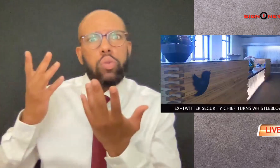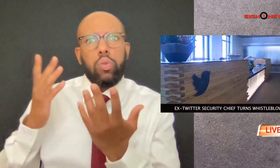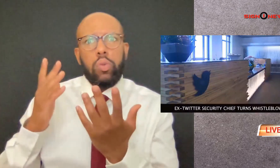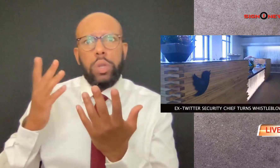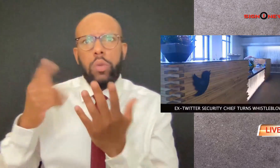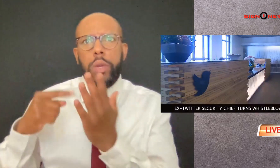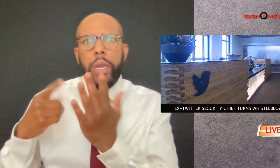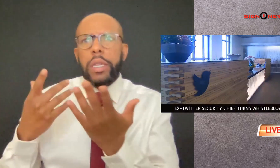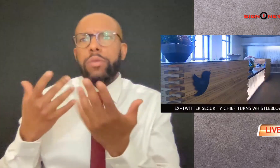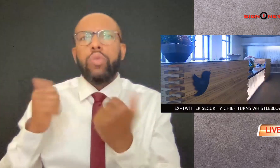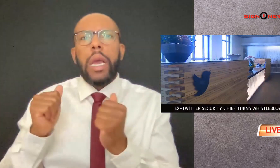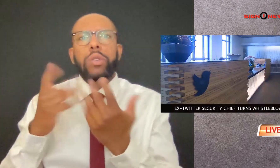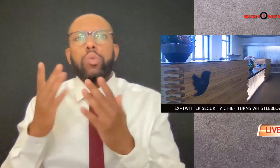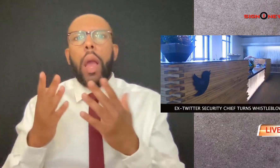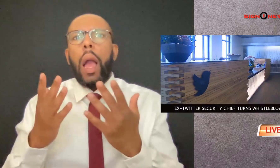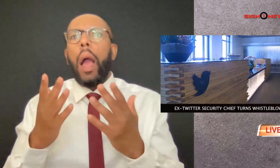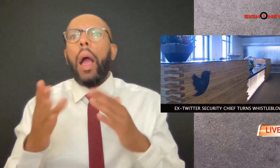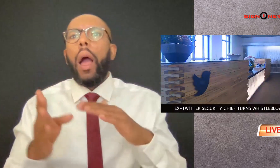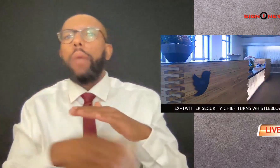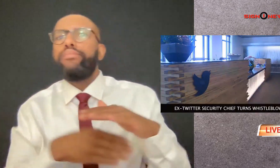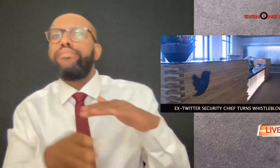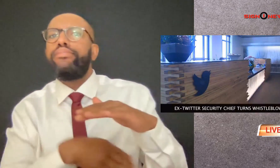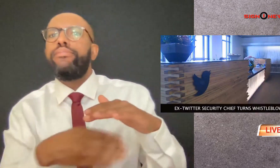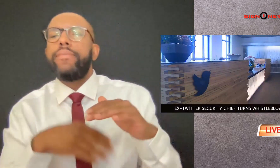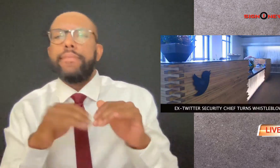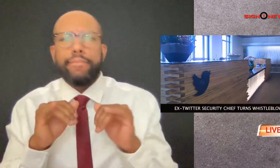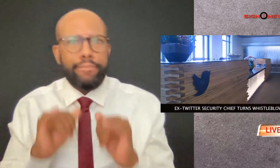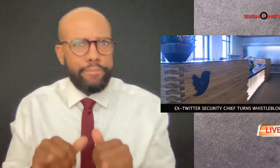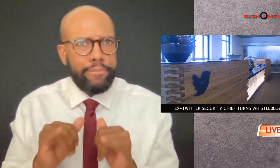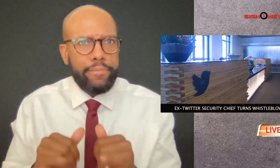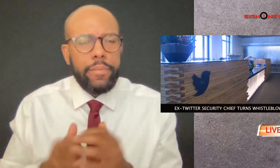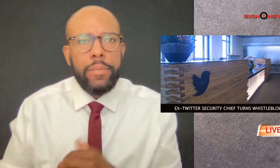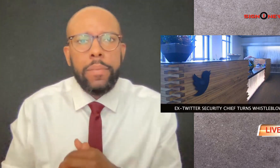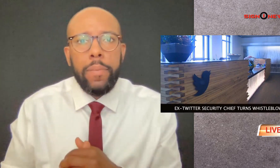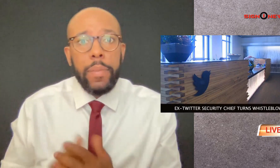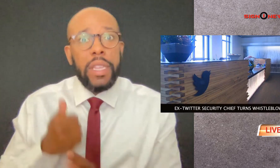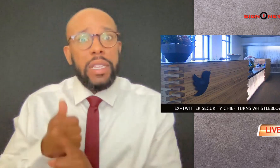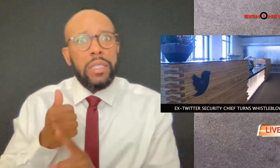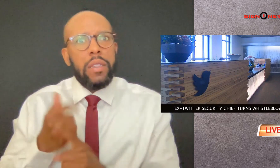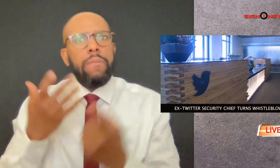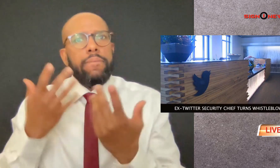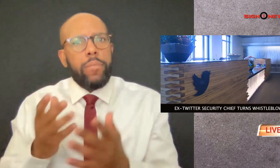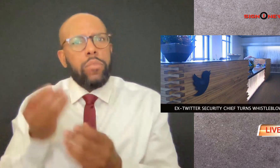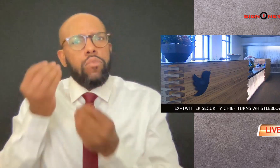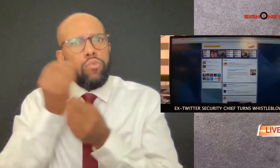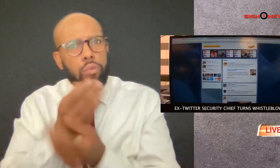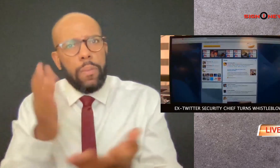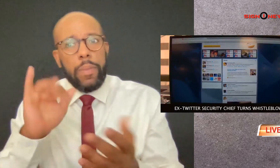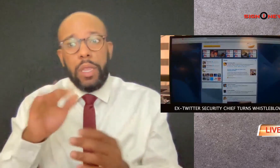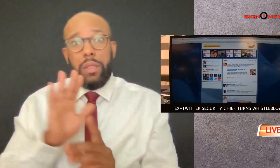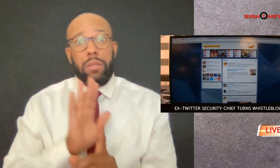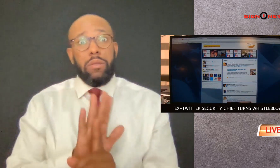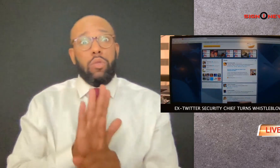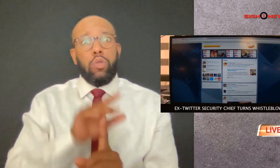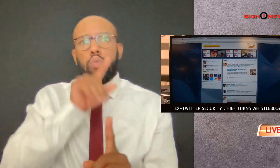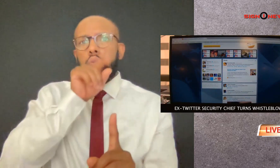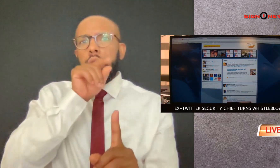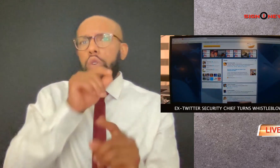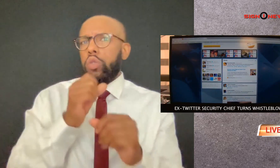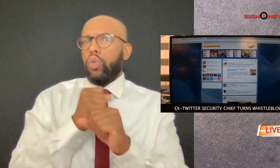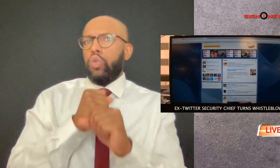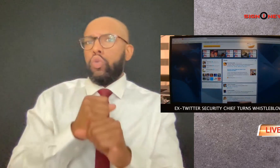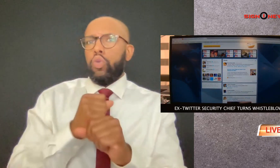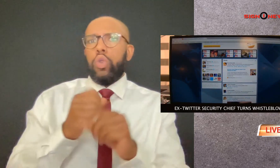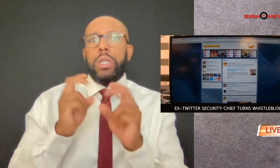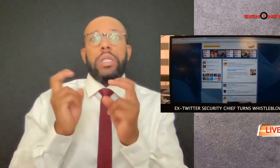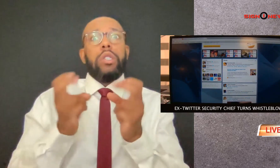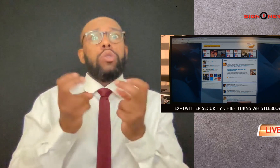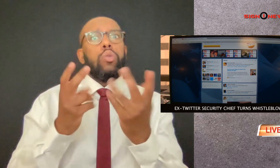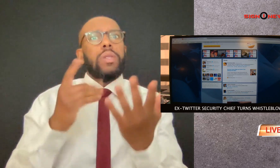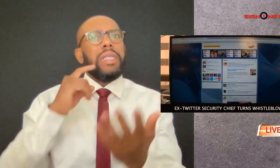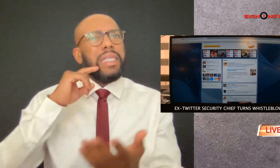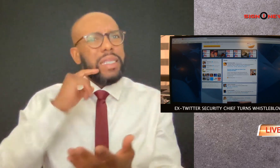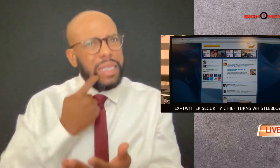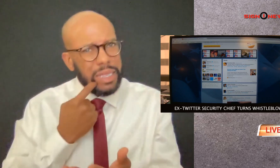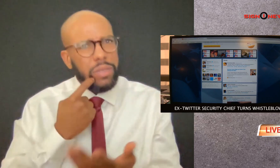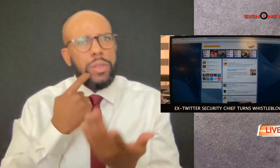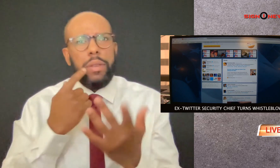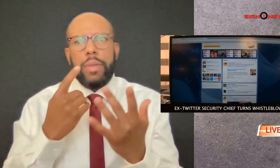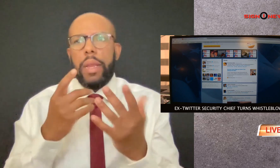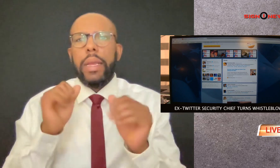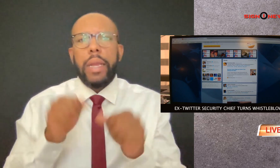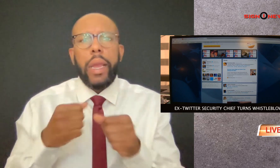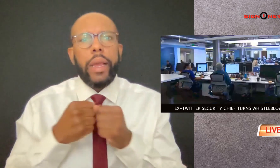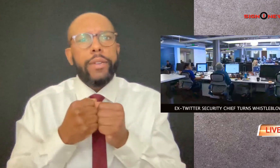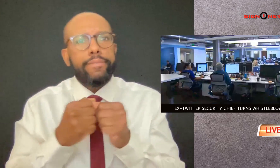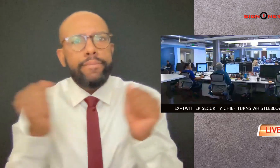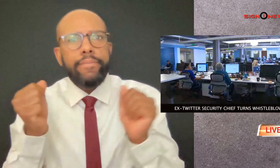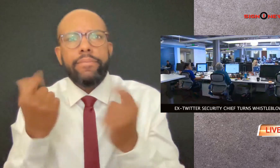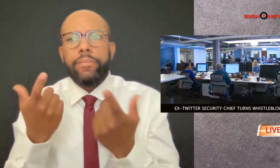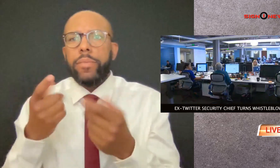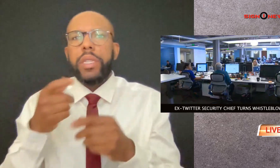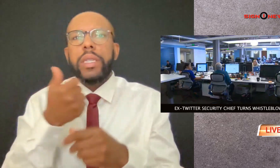issues and Twitter has been trying to hide some of the companies vulnerabilities